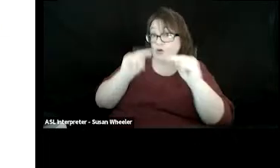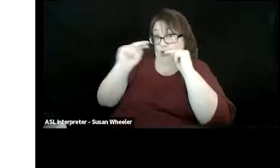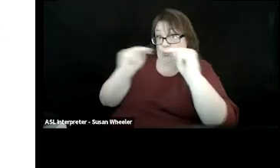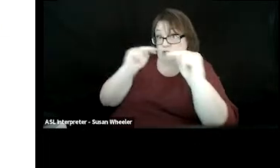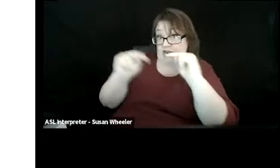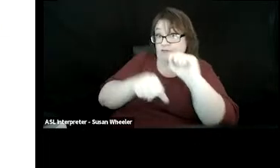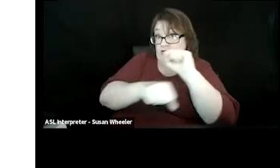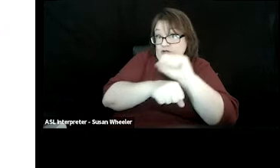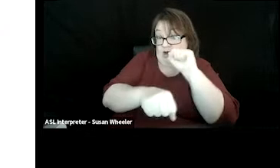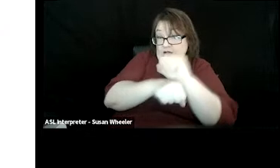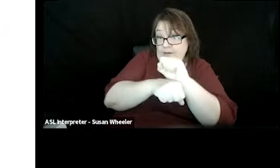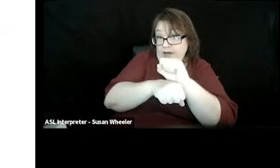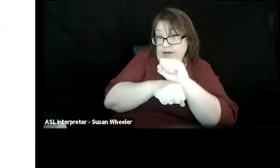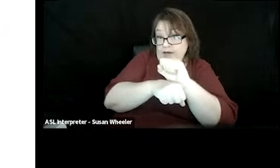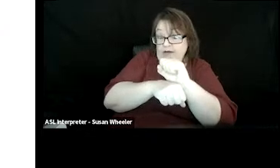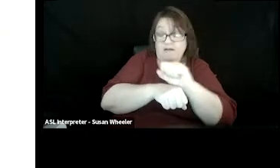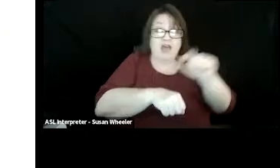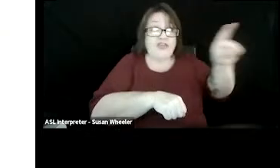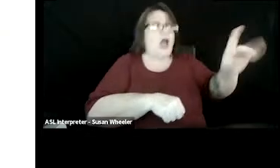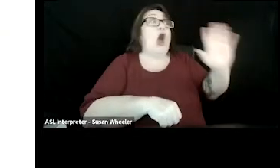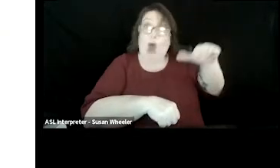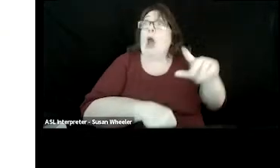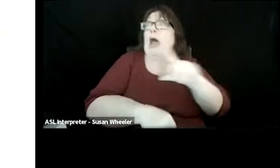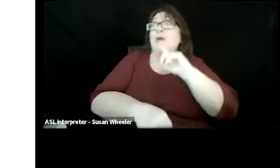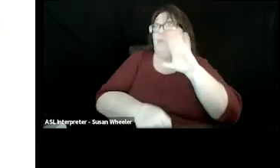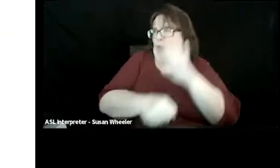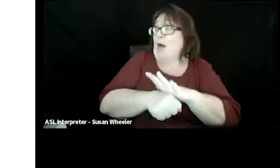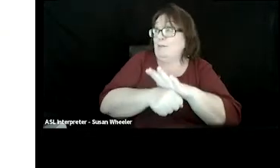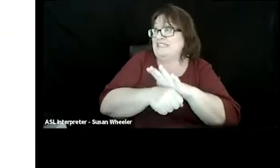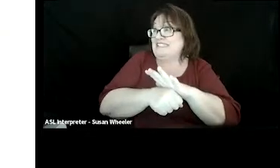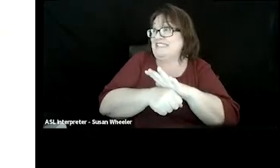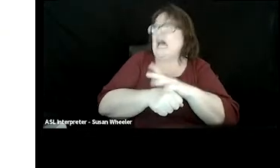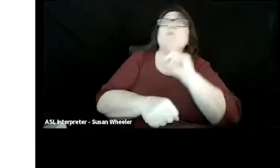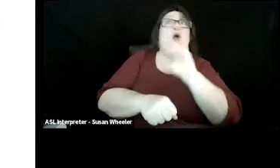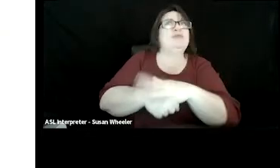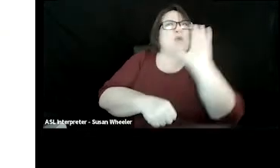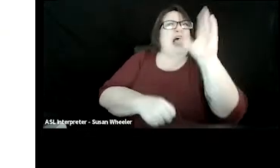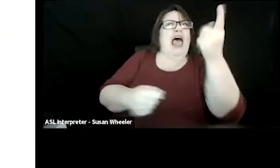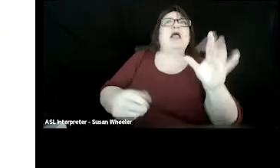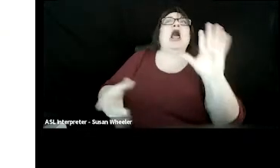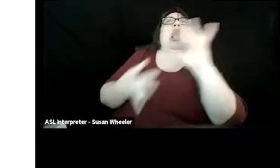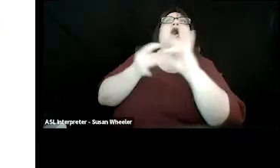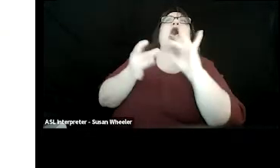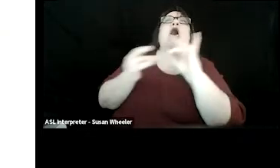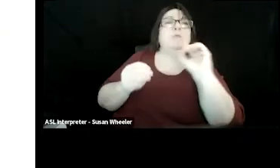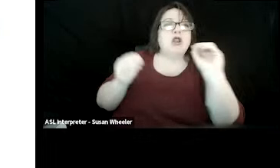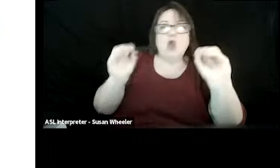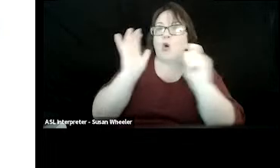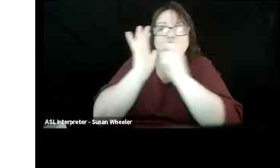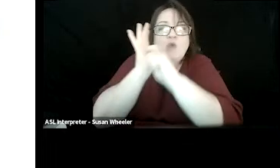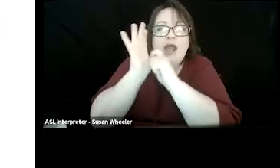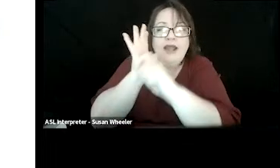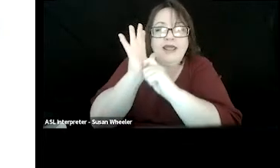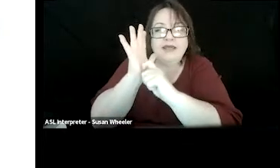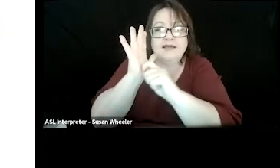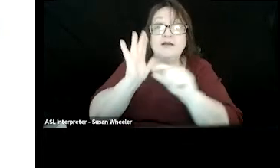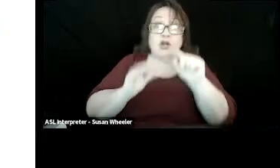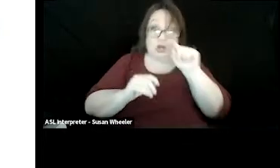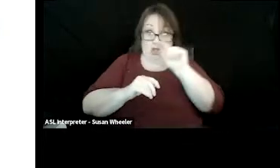and they promise you something that's not put in writing, there will be a provision in your personal service contract